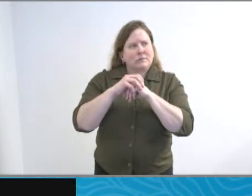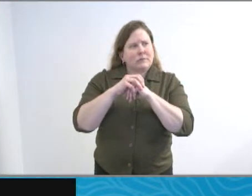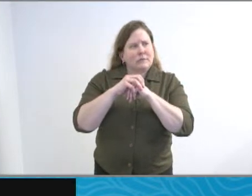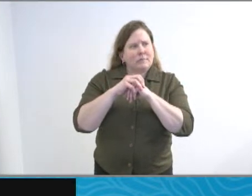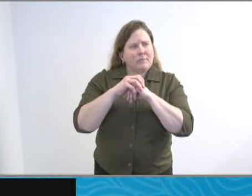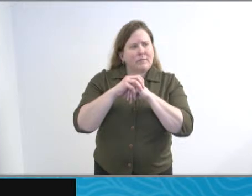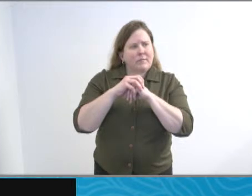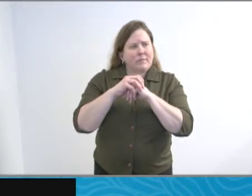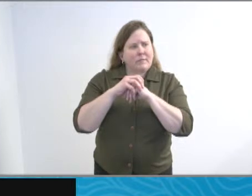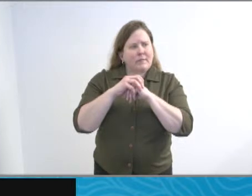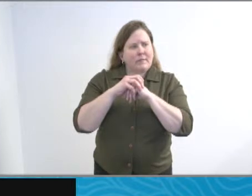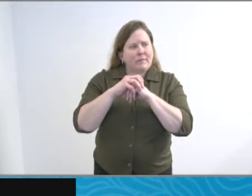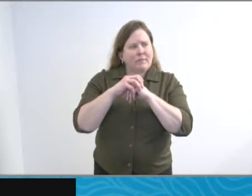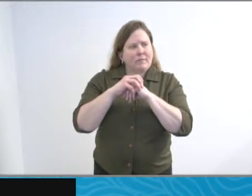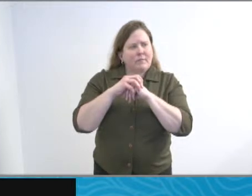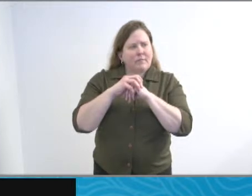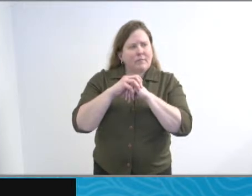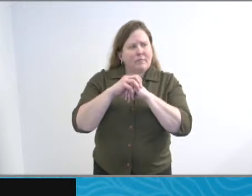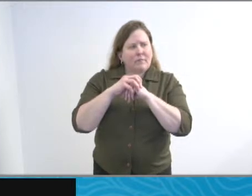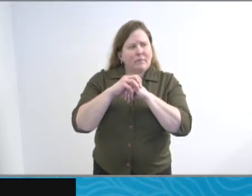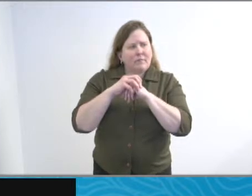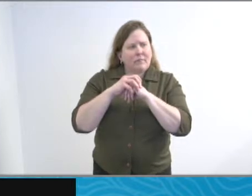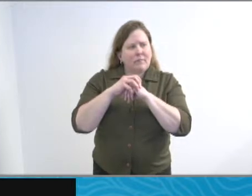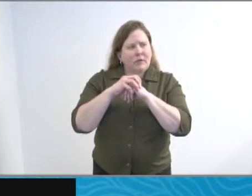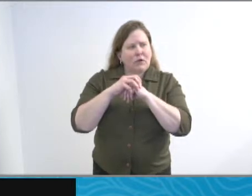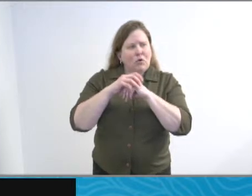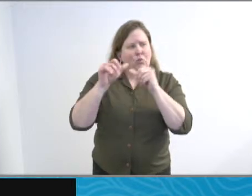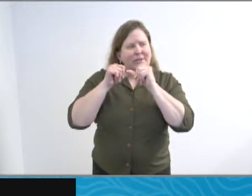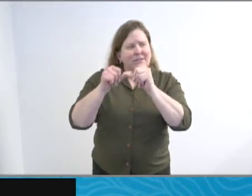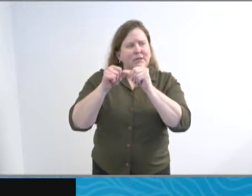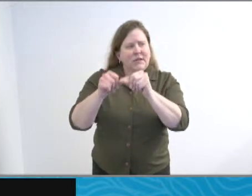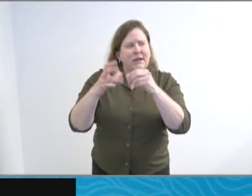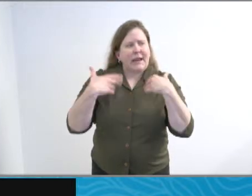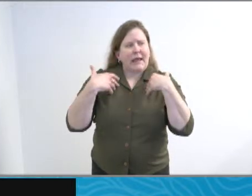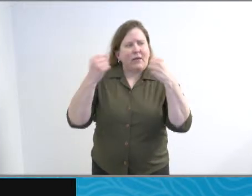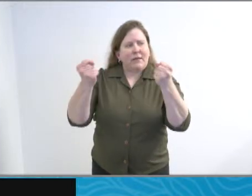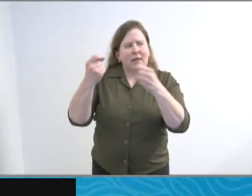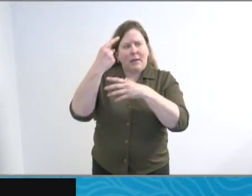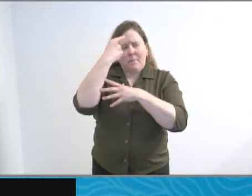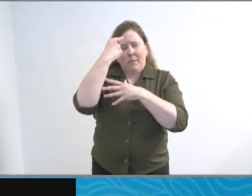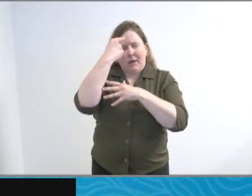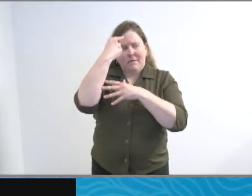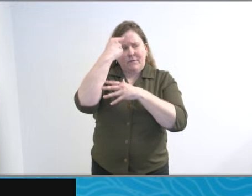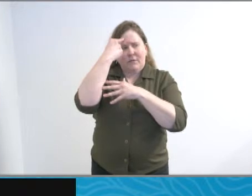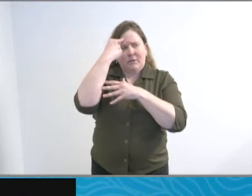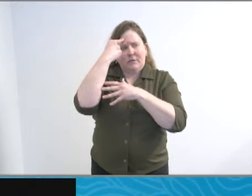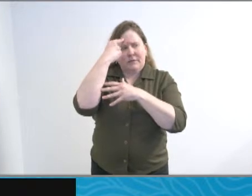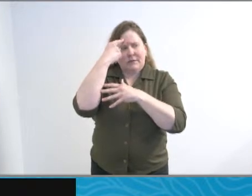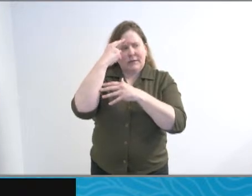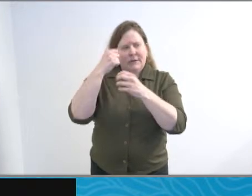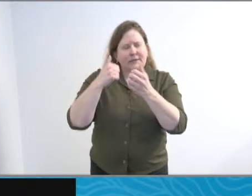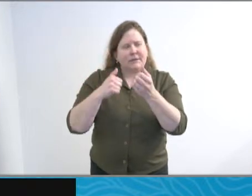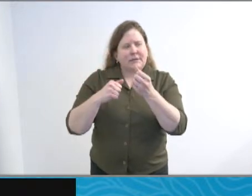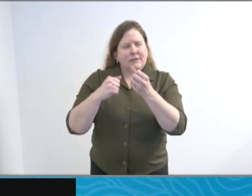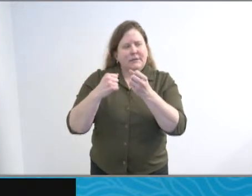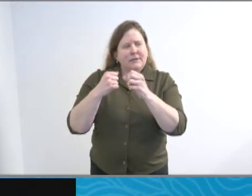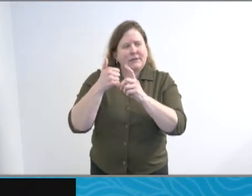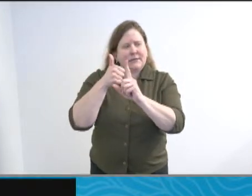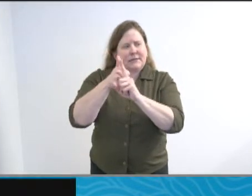and mindful self-advocate graduates, we want positive, resilient, healthy professionals in the adult portrait.